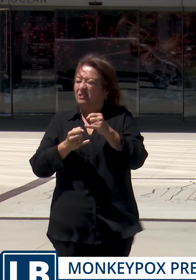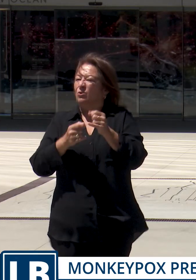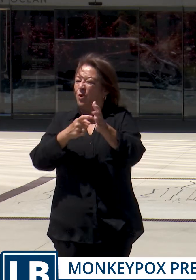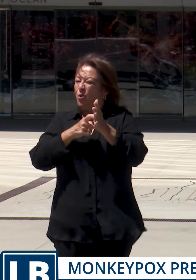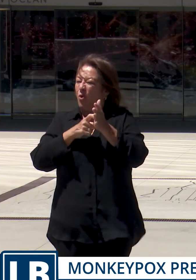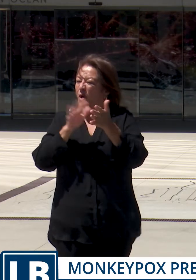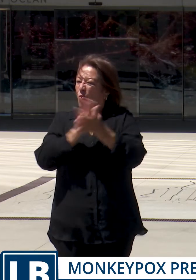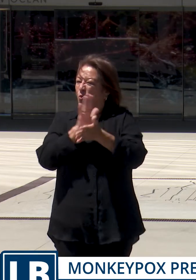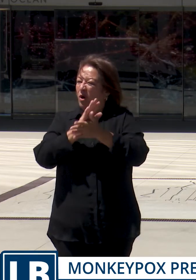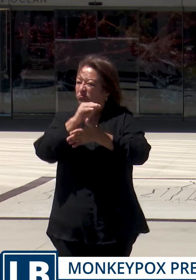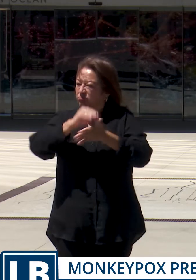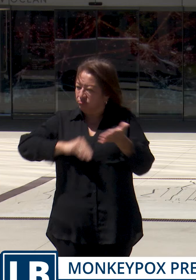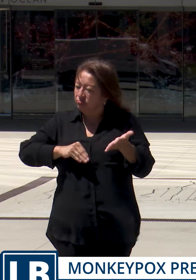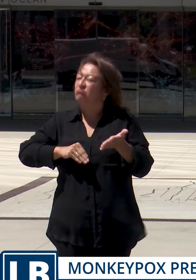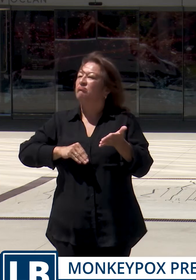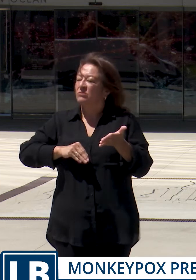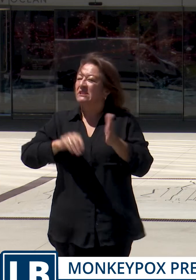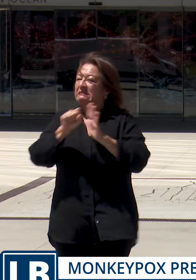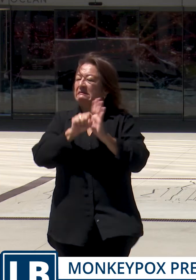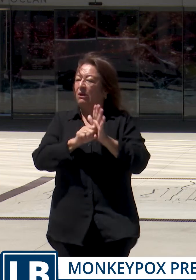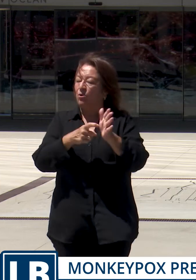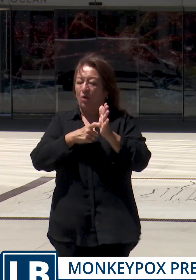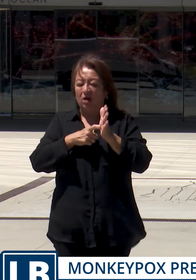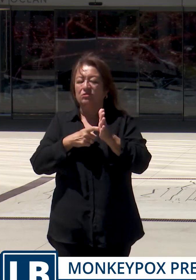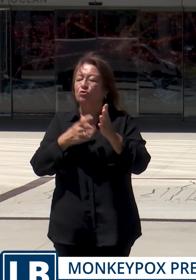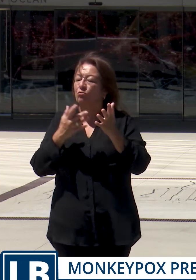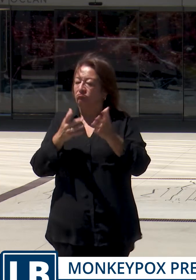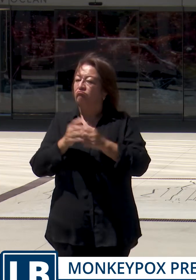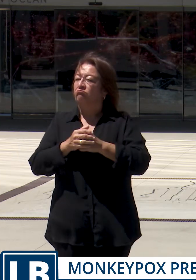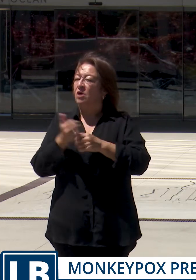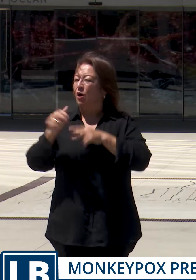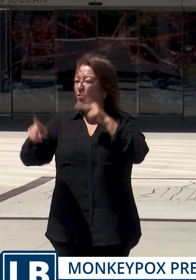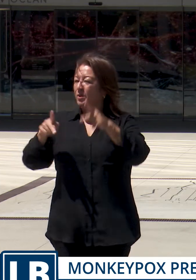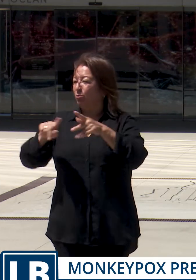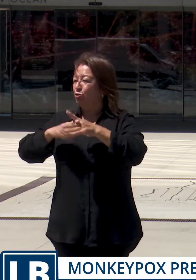able to engage um so they are already starting everybody else is already starting to vaccinate